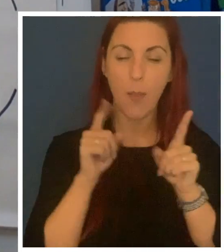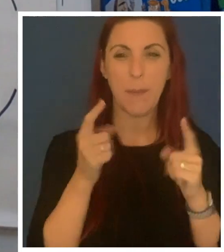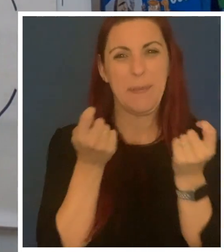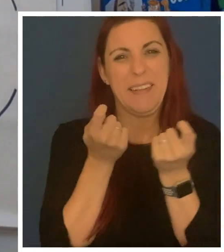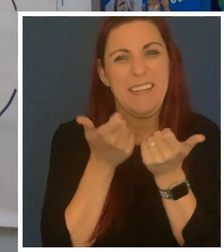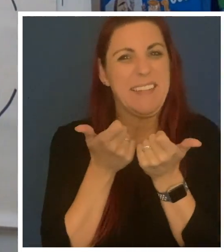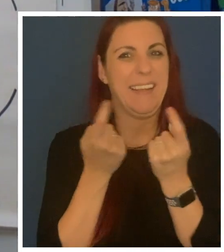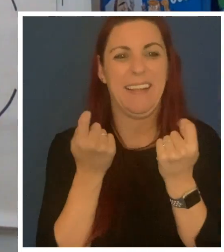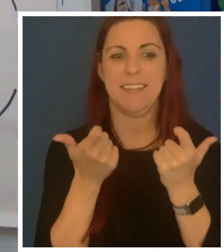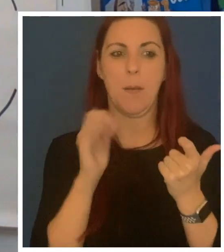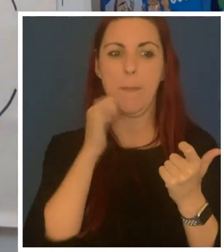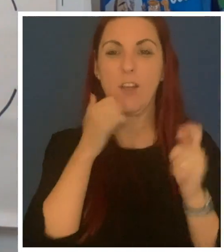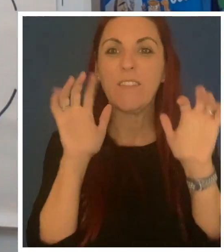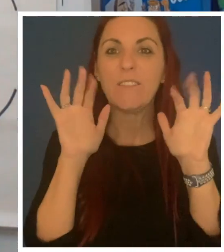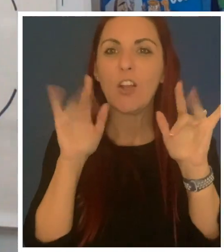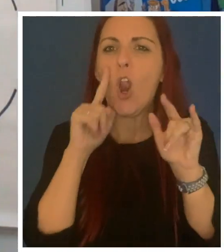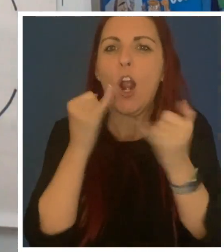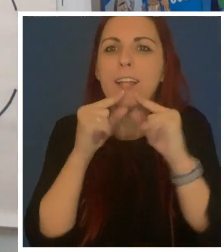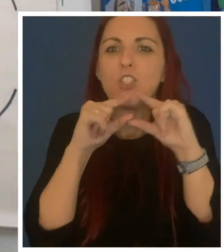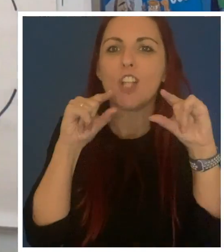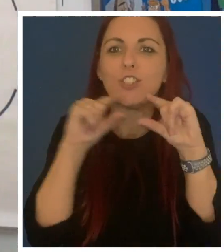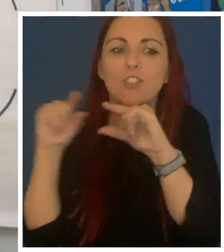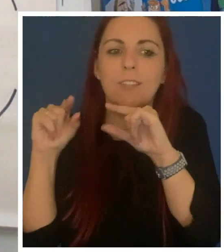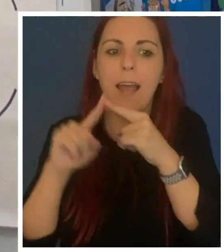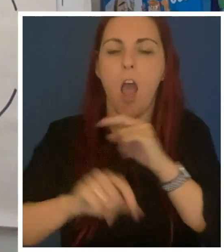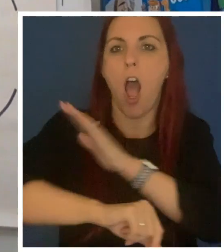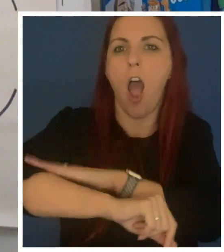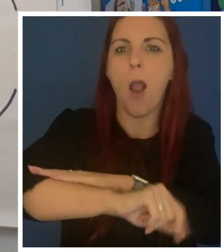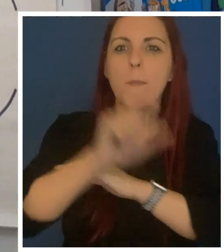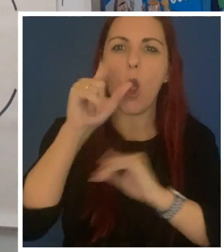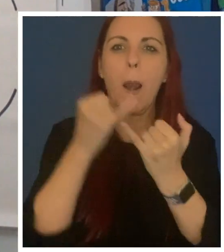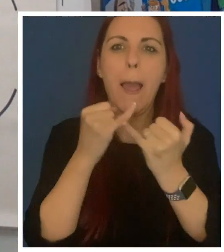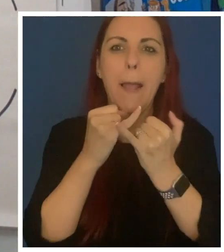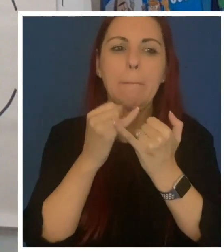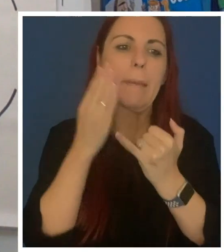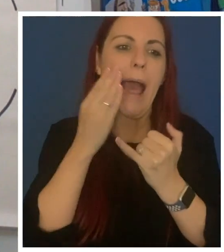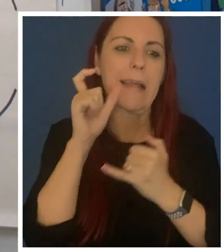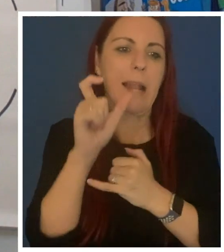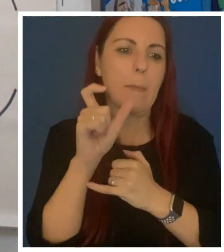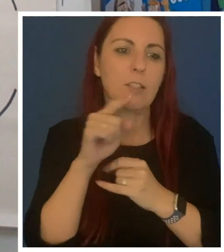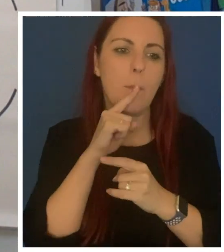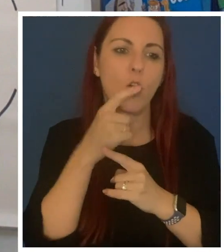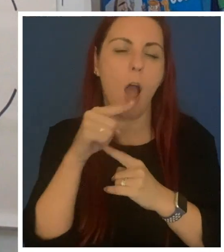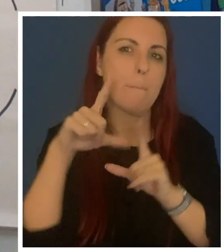draw because his fingers look like sausages and his arms look like kind of like bananas as well, except they're not kind of pointy at the ends they're